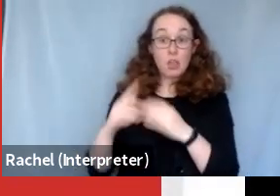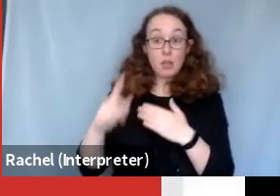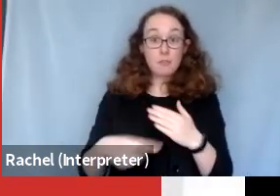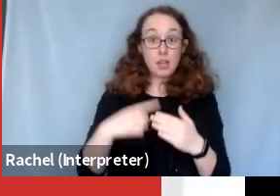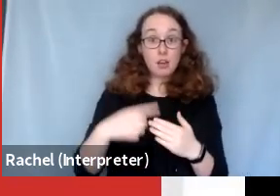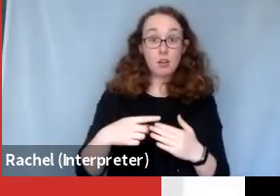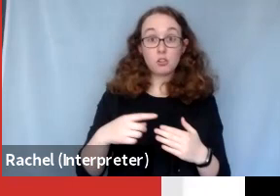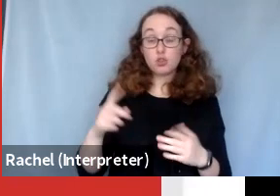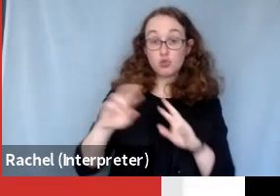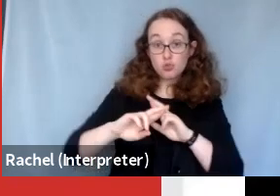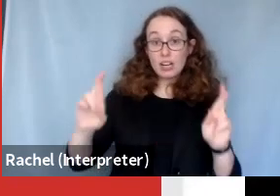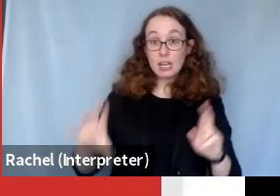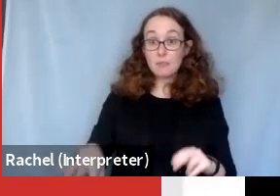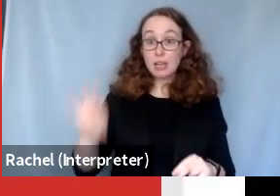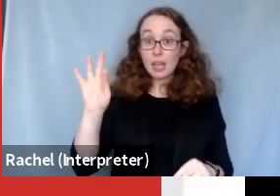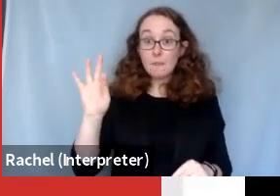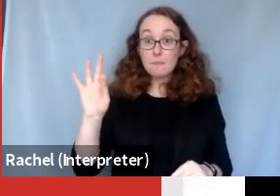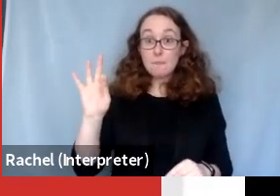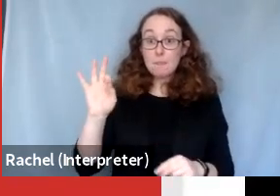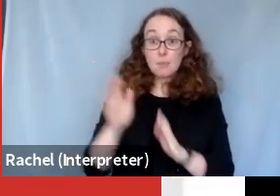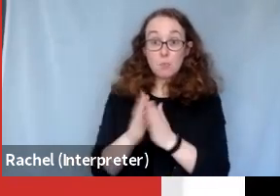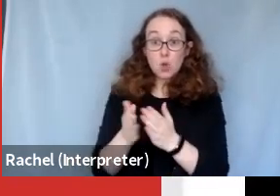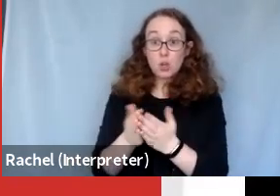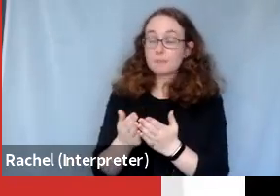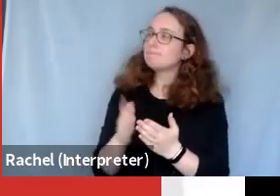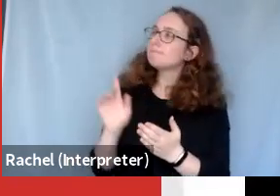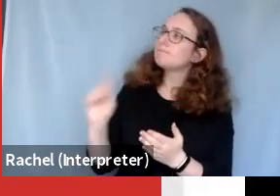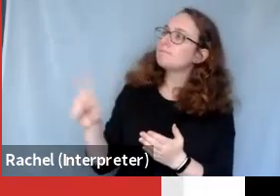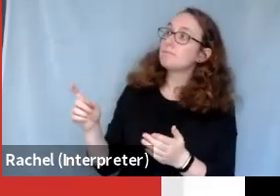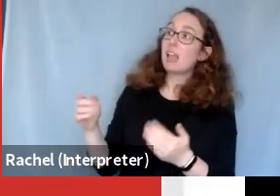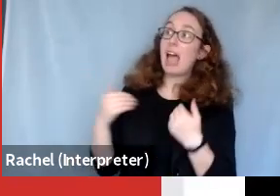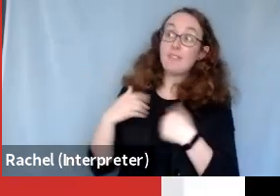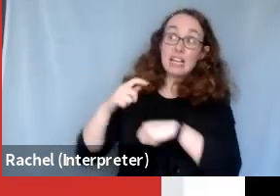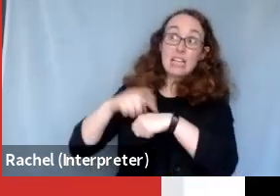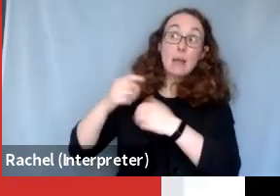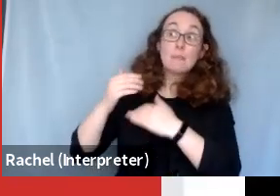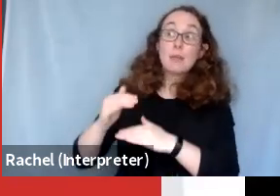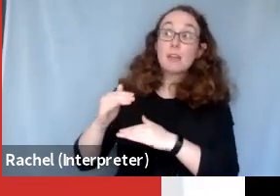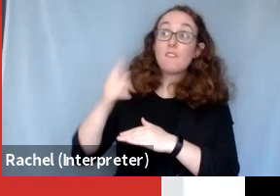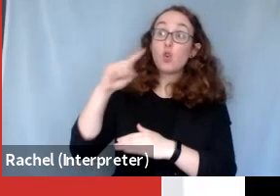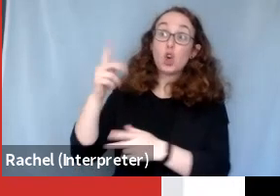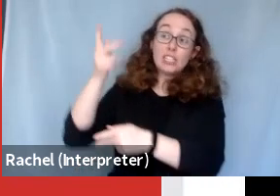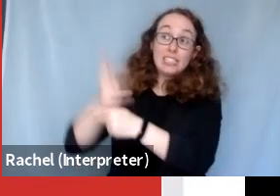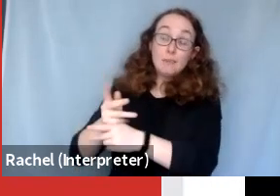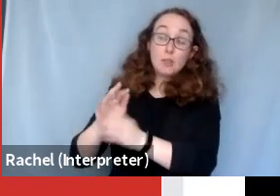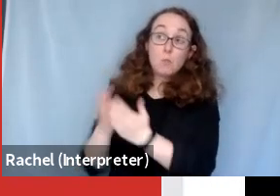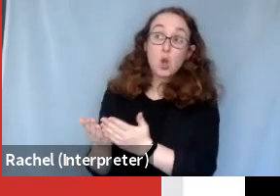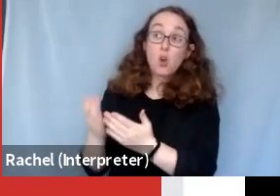picked up. Is there a certain amount of time that you guys will hold on to it? Or will you like contact them if like it's been